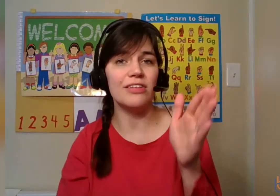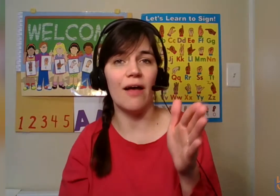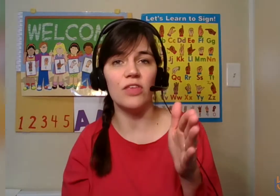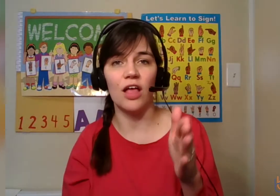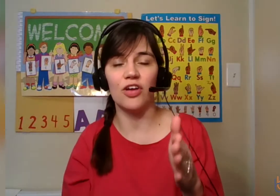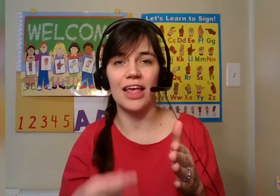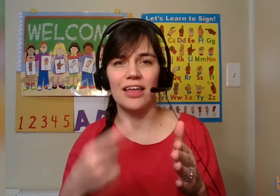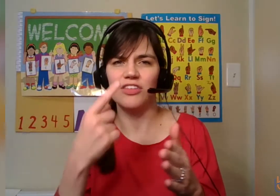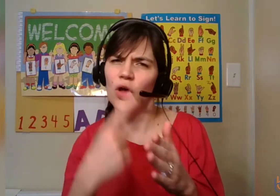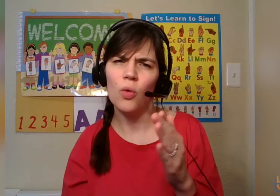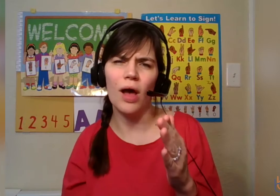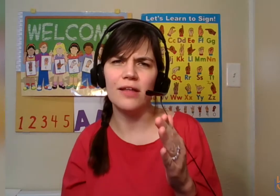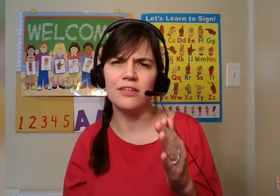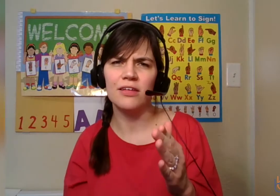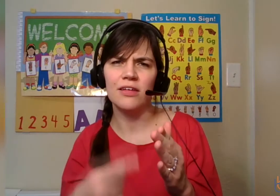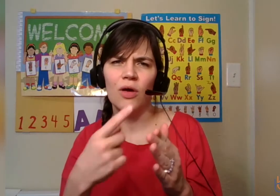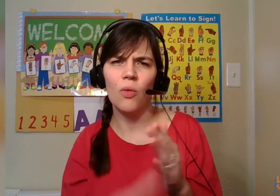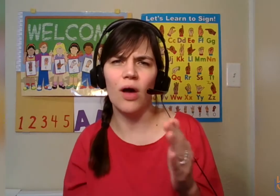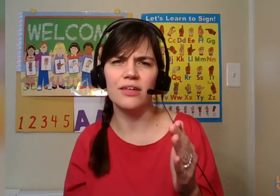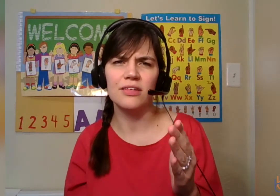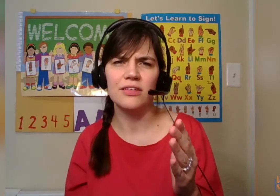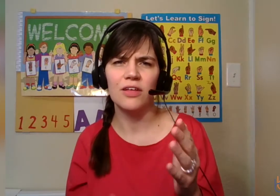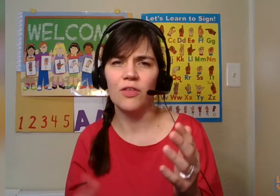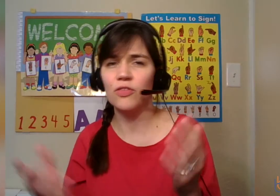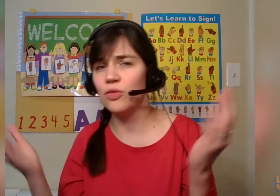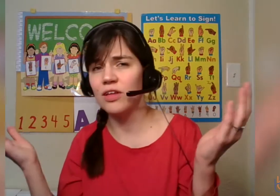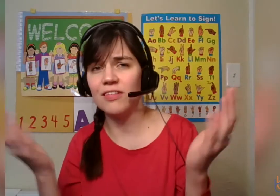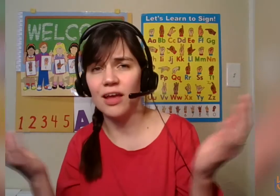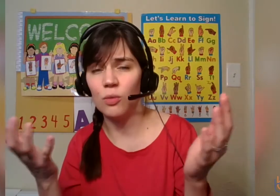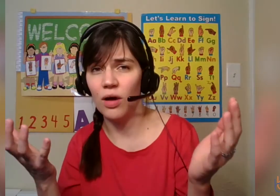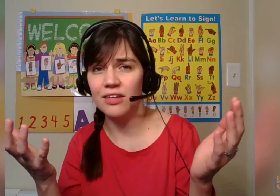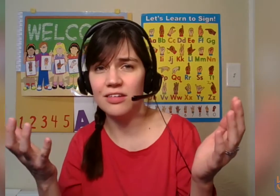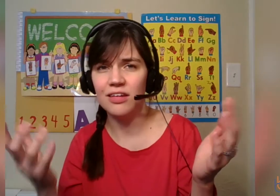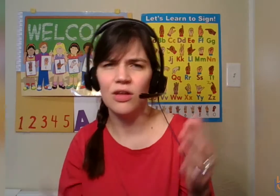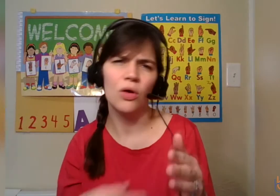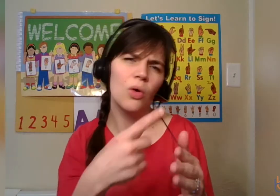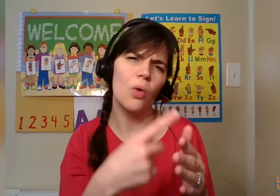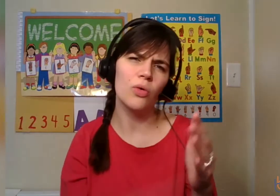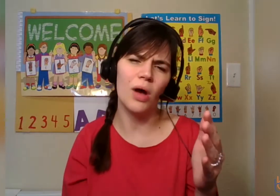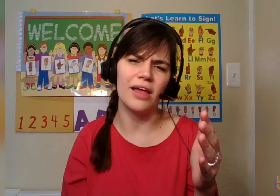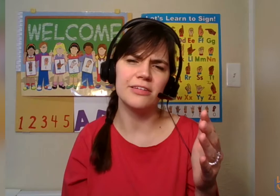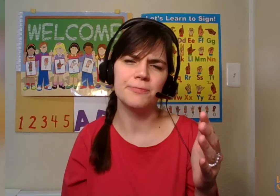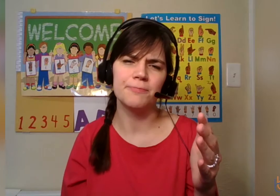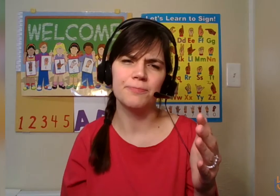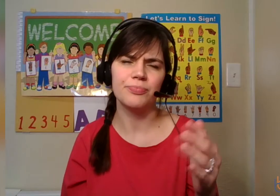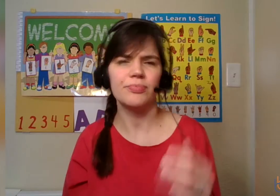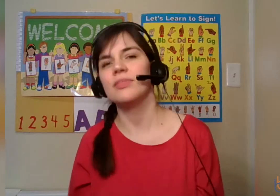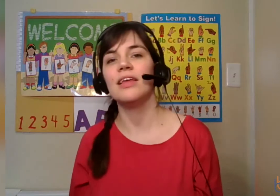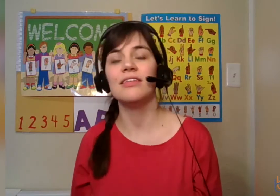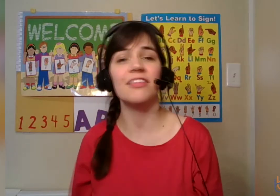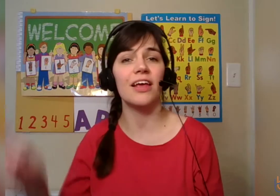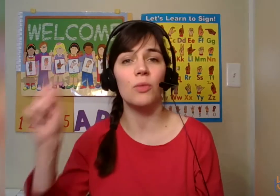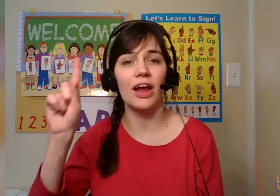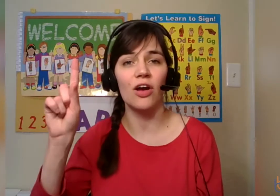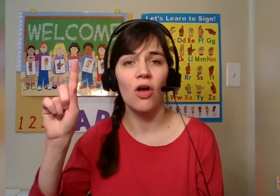it down the other hand. What? What? So you can sign what or what. To sign where,